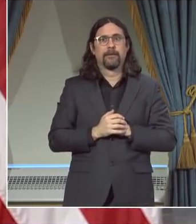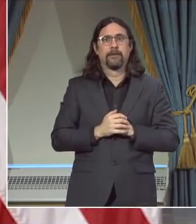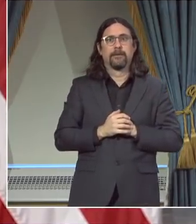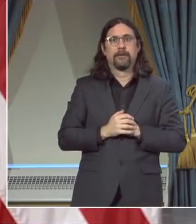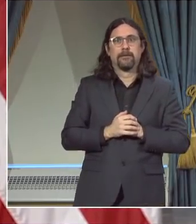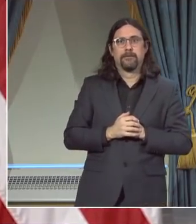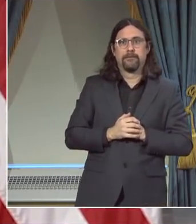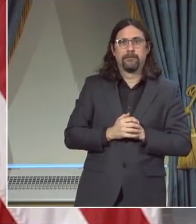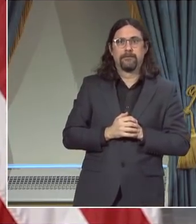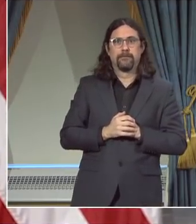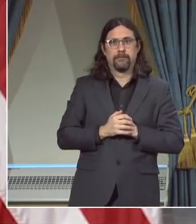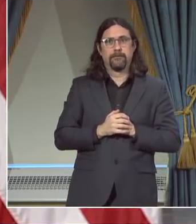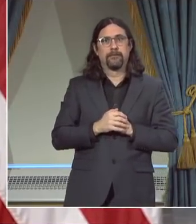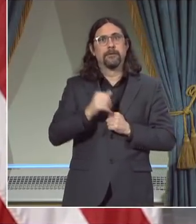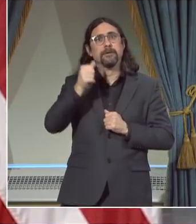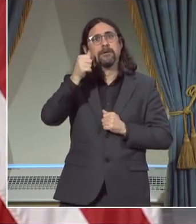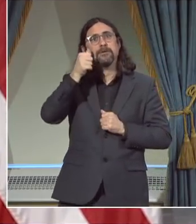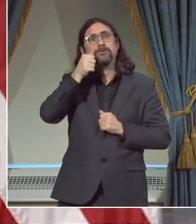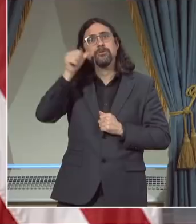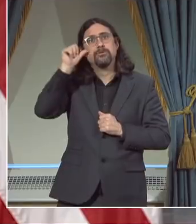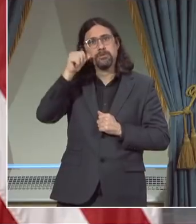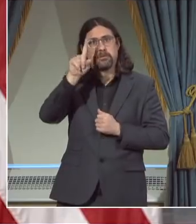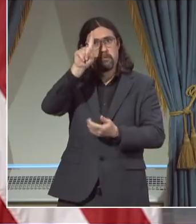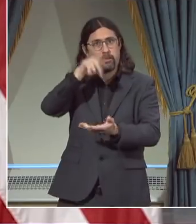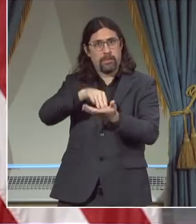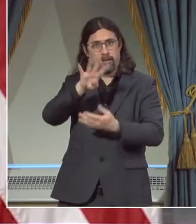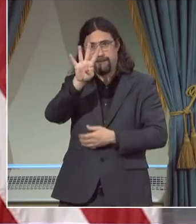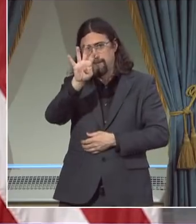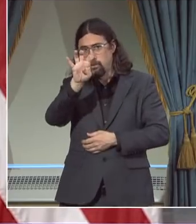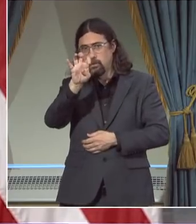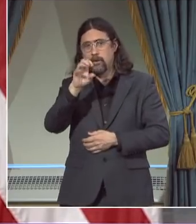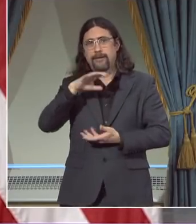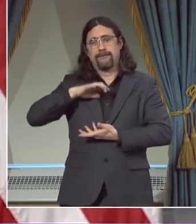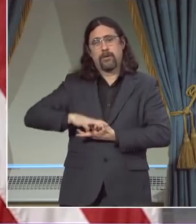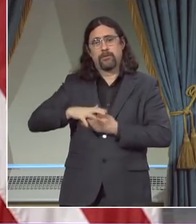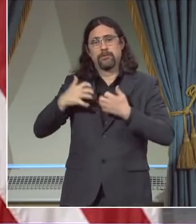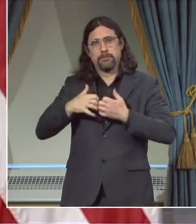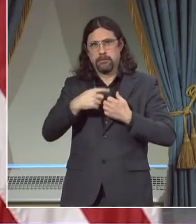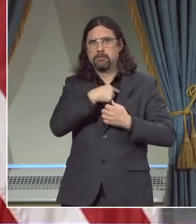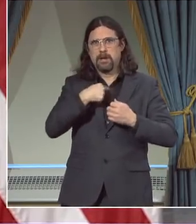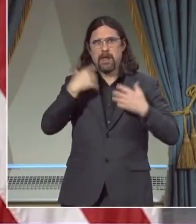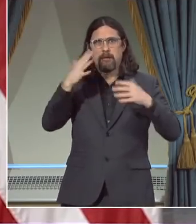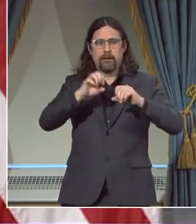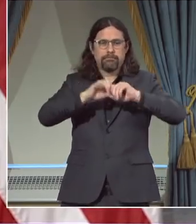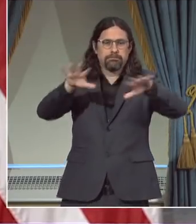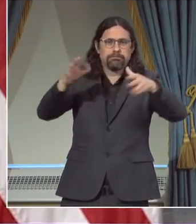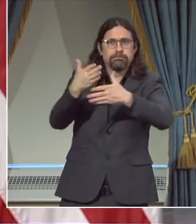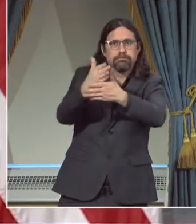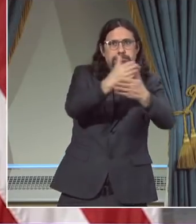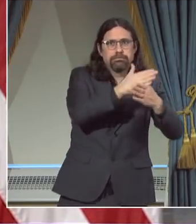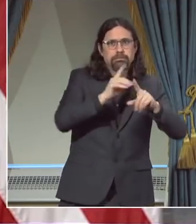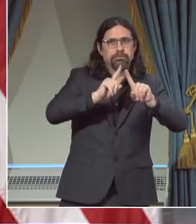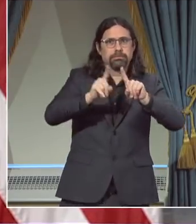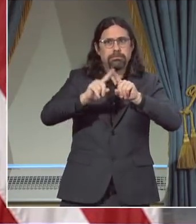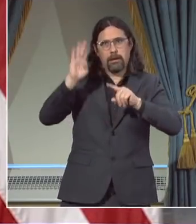FOR IT ALL. YESTERDAY WE SENT 1,400 VENTILATORS OUT TO OUR HOSPITALS, ALL TYPES OF HOSPITALS. HTATIS A HUGE